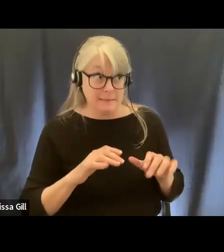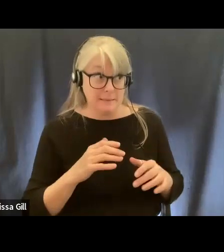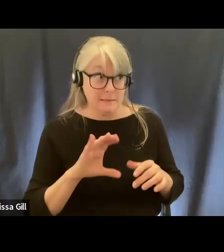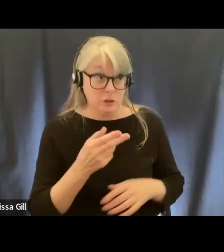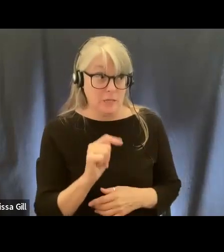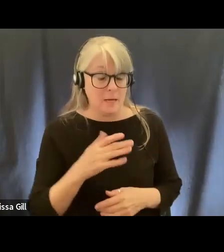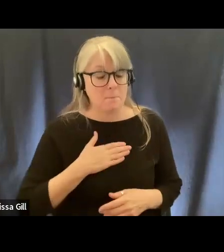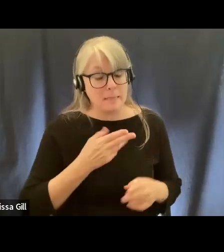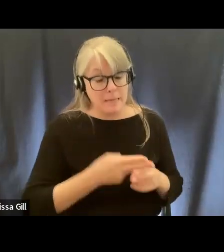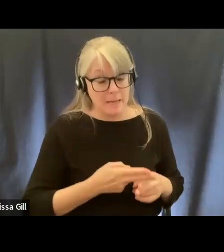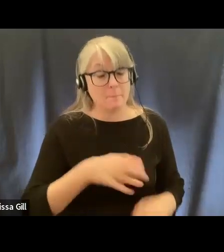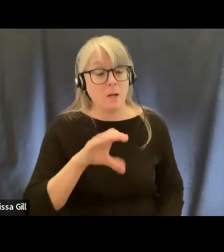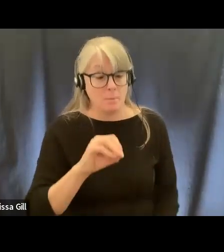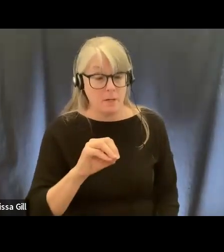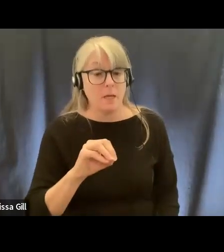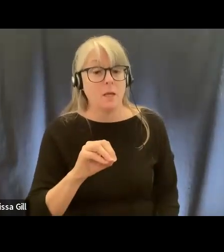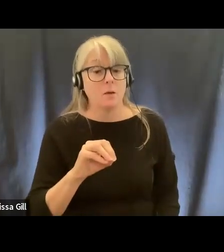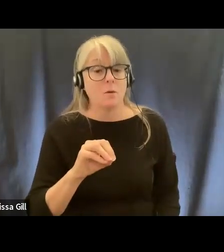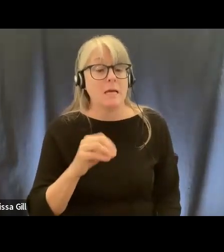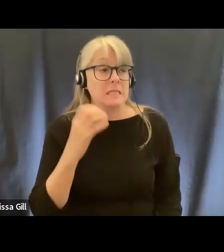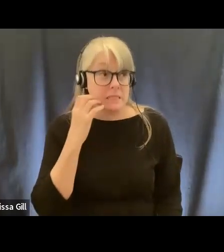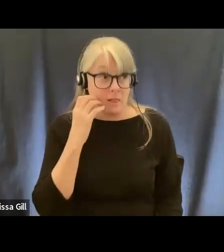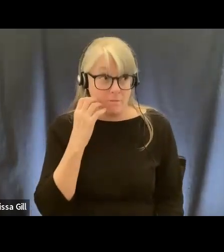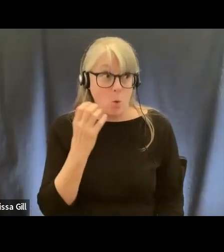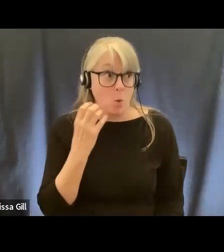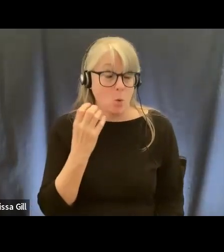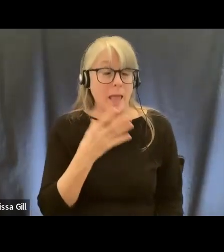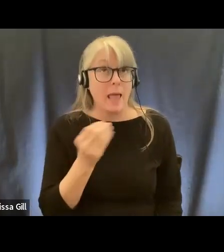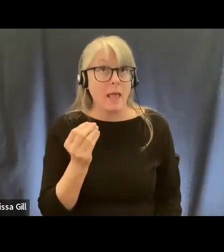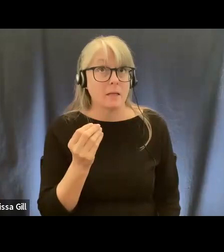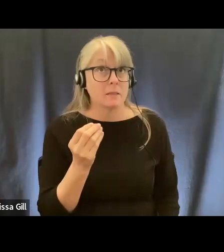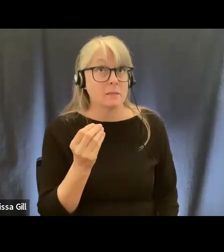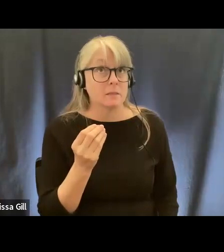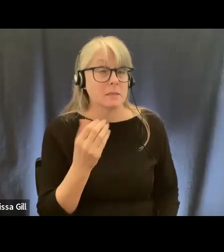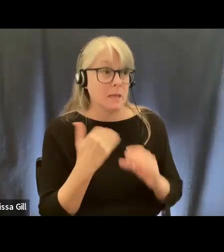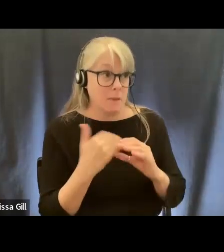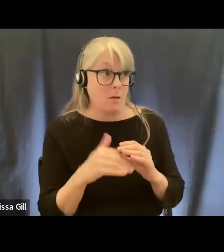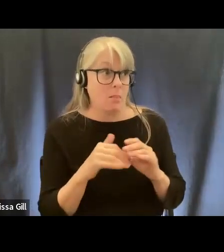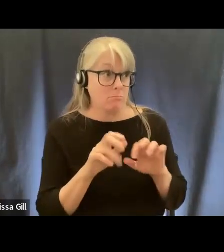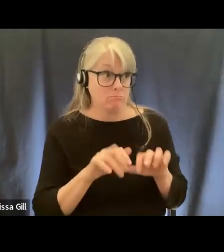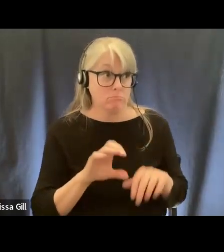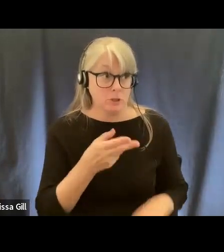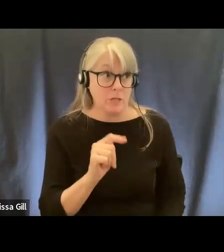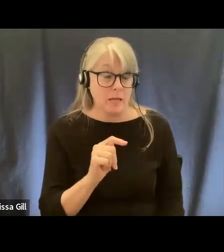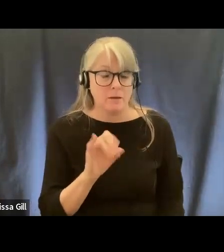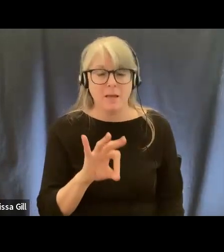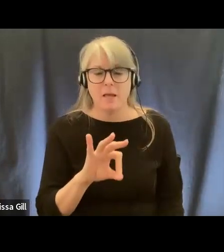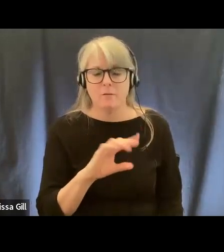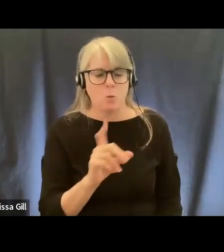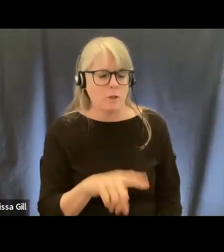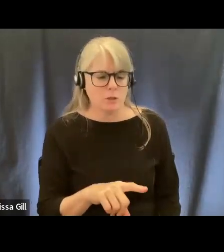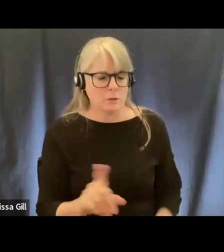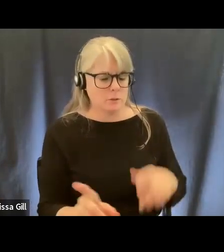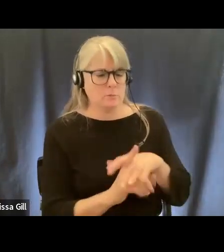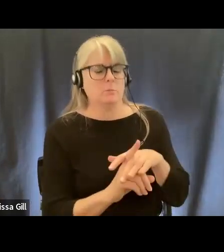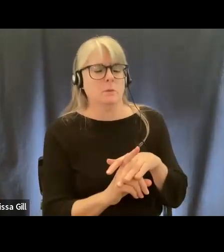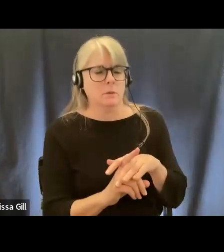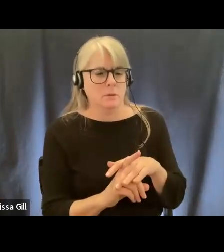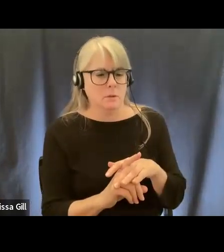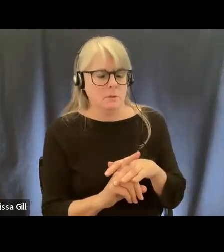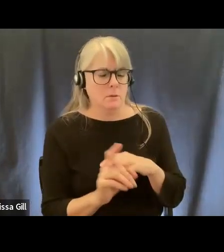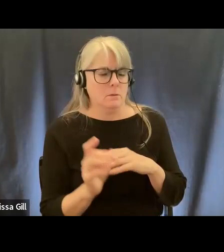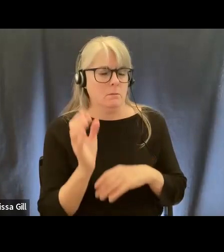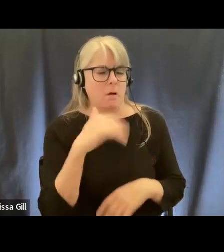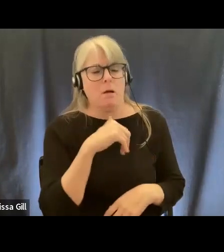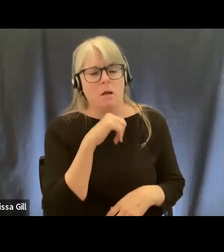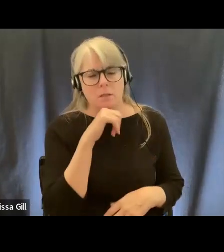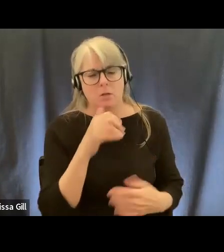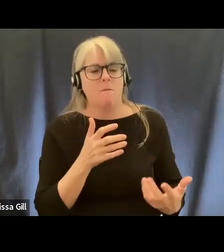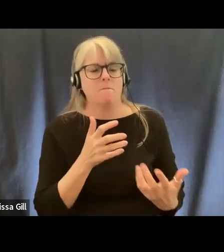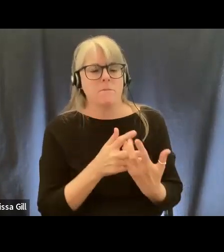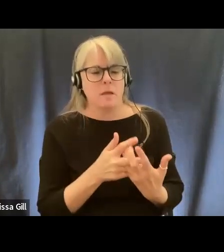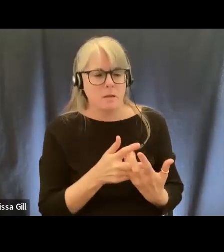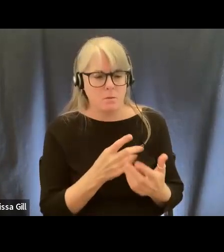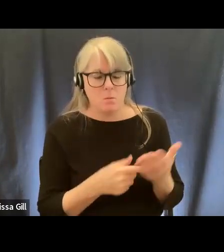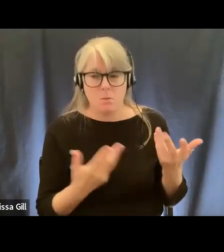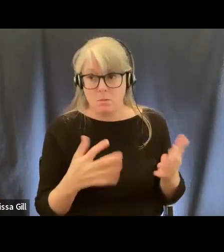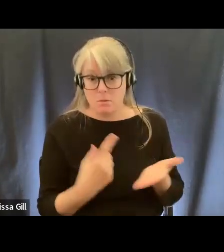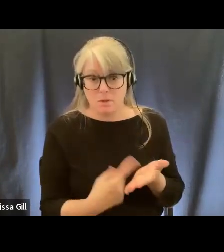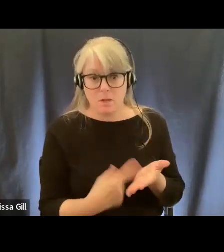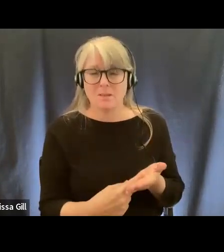So if you have any questions that, you know, are a little bit odd or don't fit any of these things, I will be more than happy to answer them.